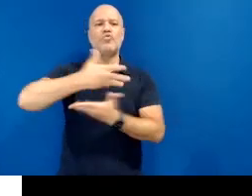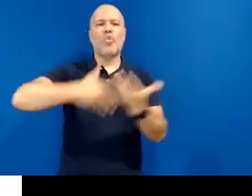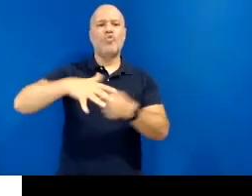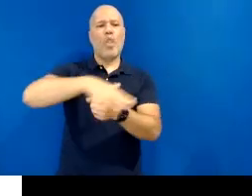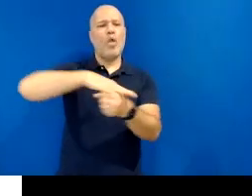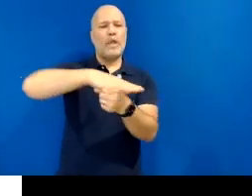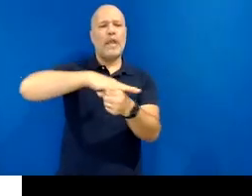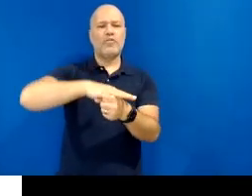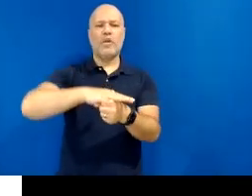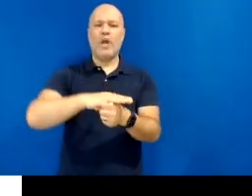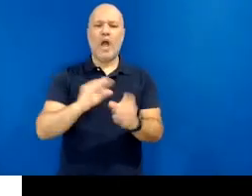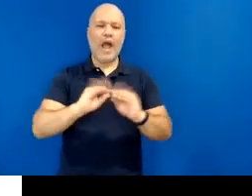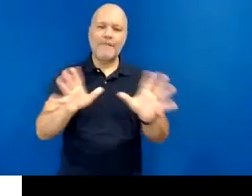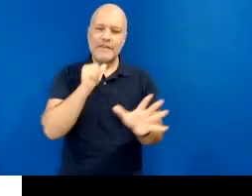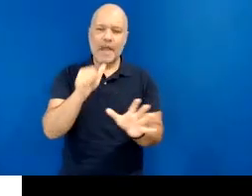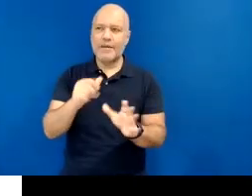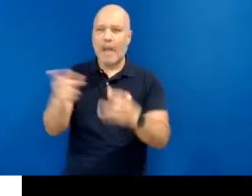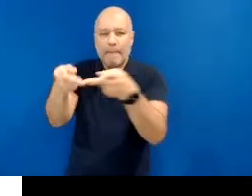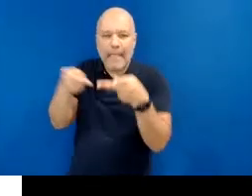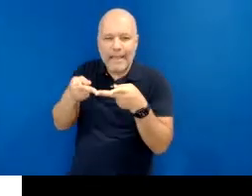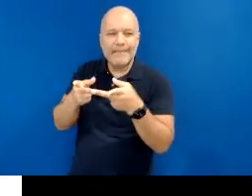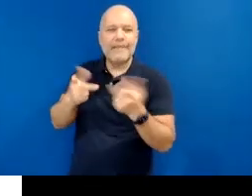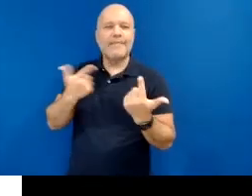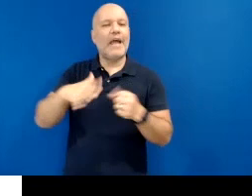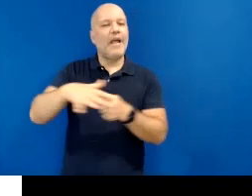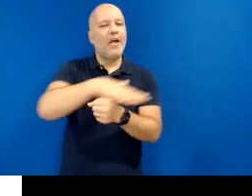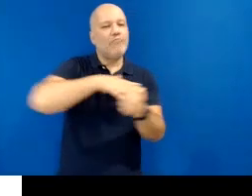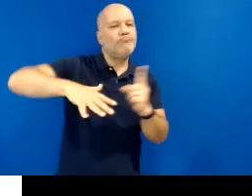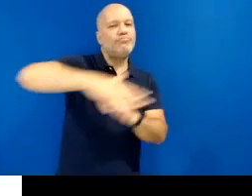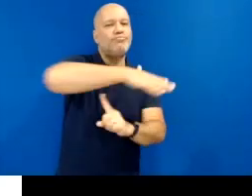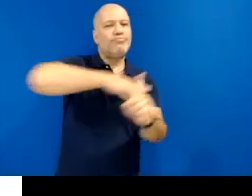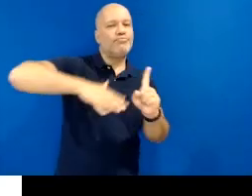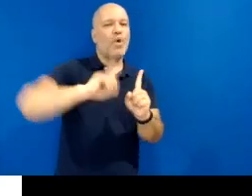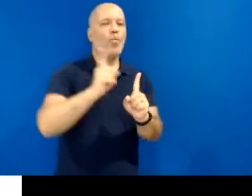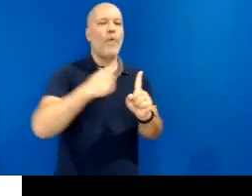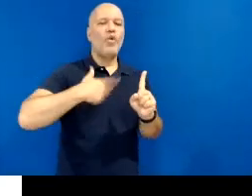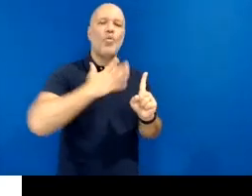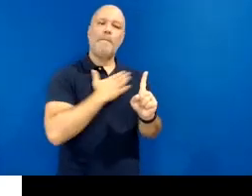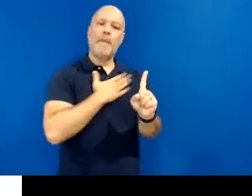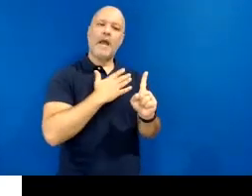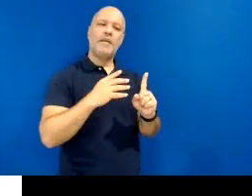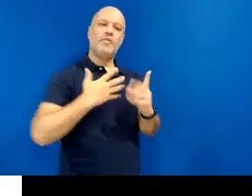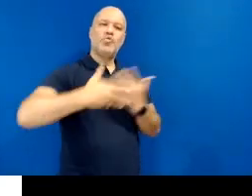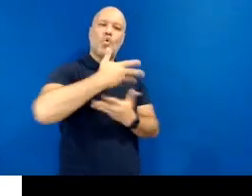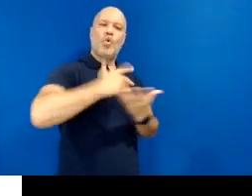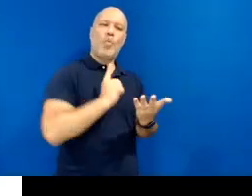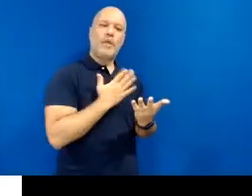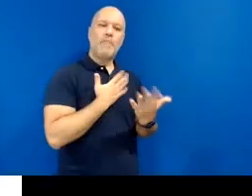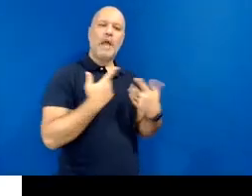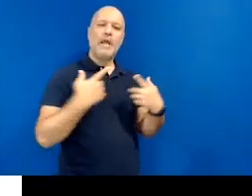not the local coffee shop, not that location right. But where are you socially situated? Your intersectionality?